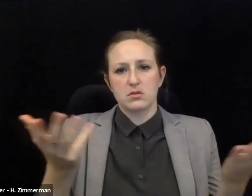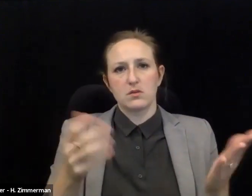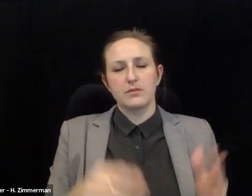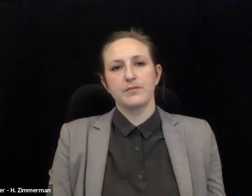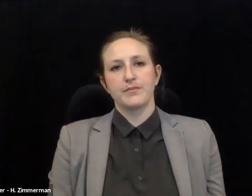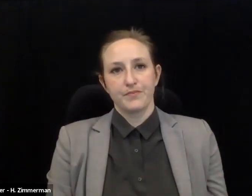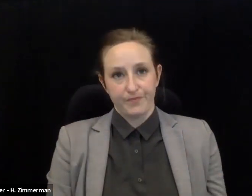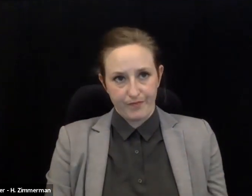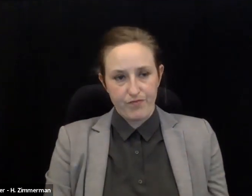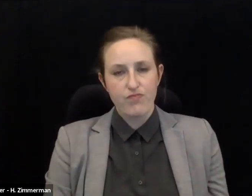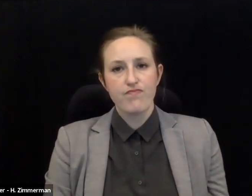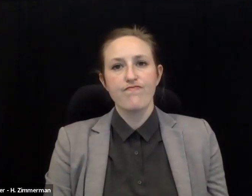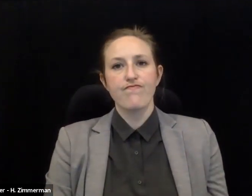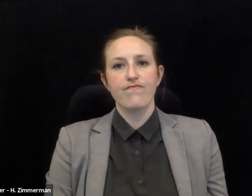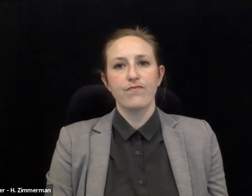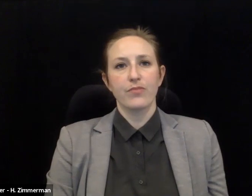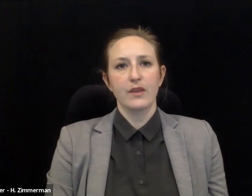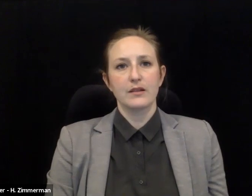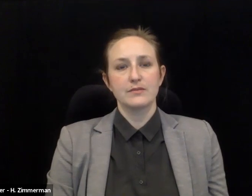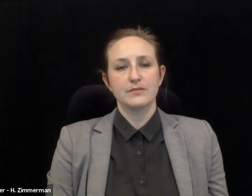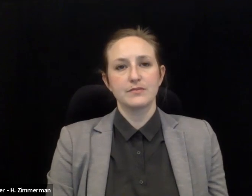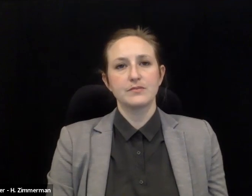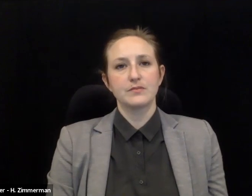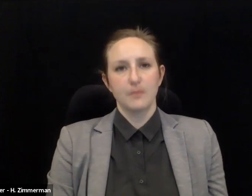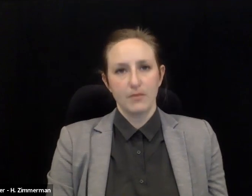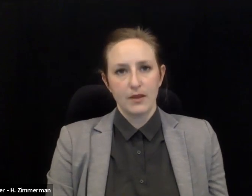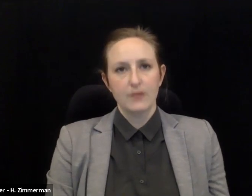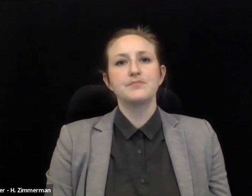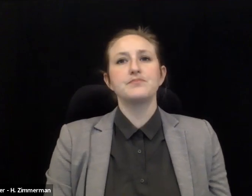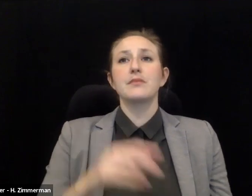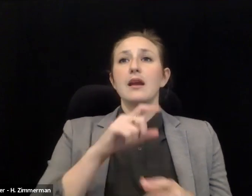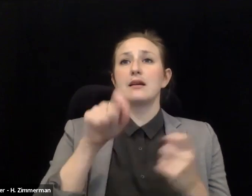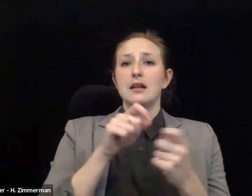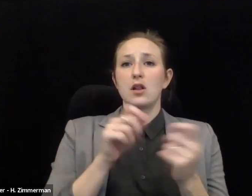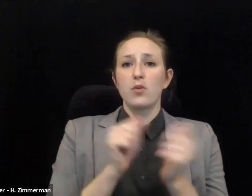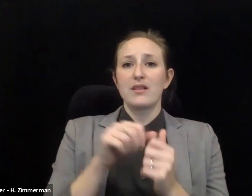Rebecca Berman, American Councils (NSLI-Y): Great question. So with the NSLI-Y VSI program